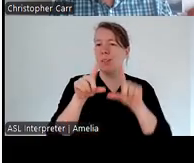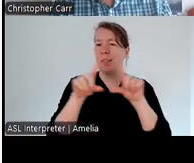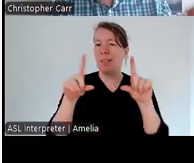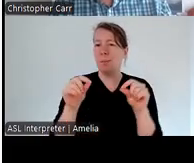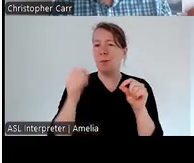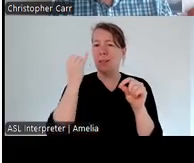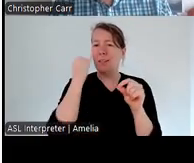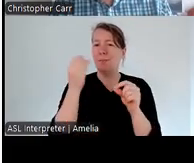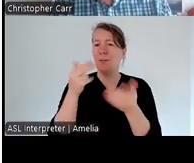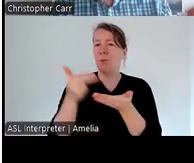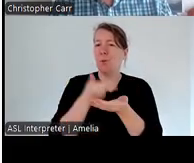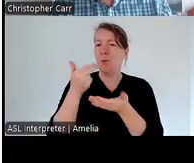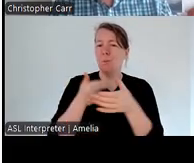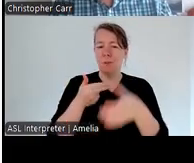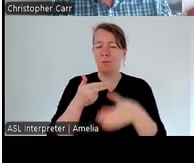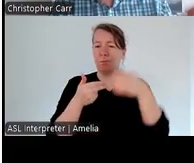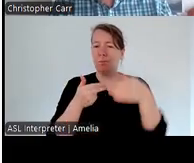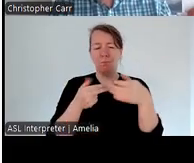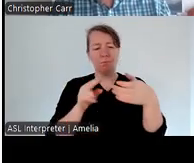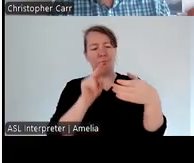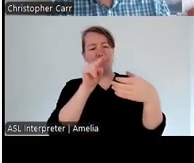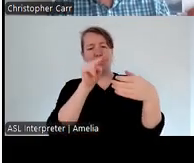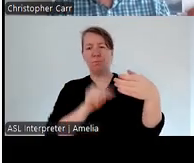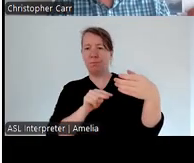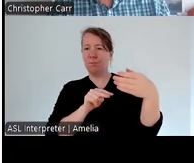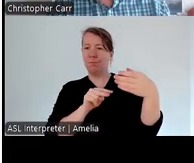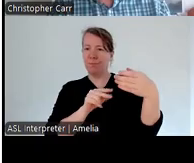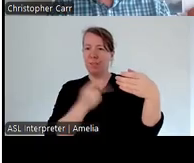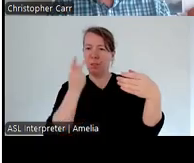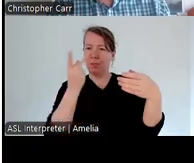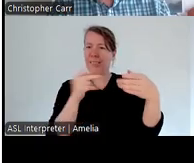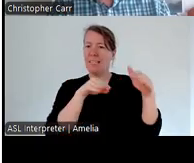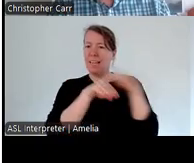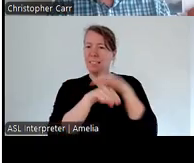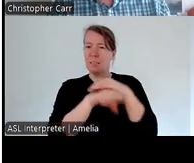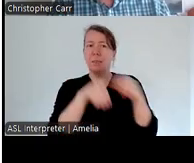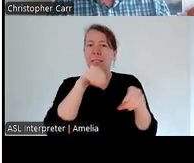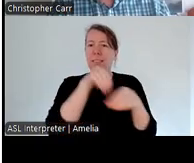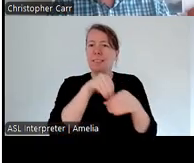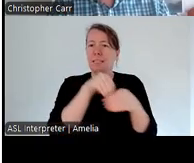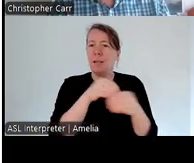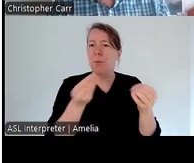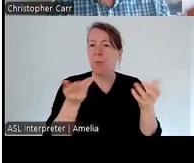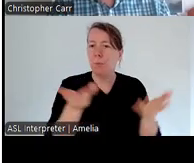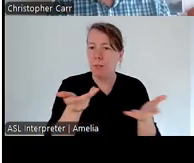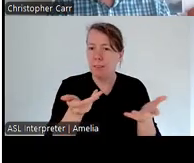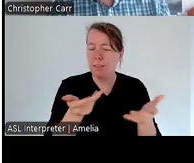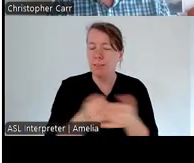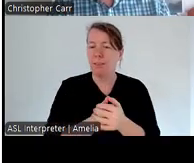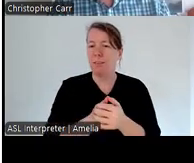This is your nutrition label of accessibility label on for an accessible book, right?